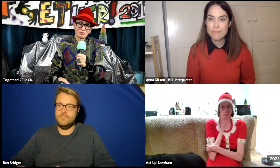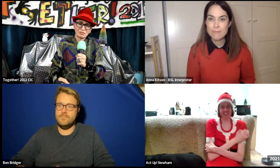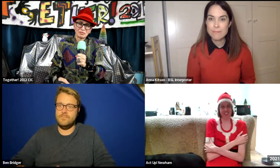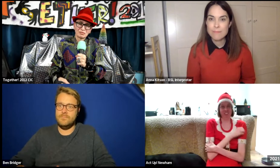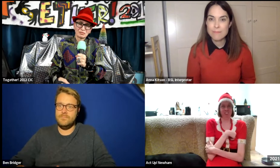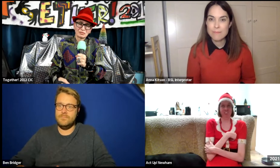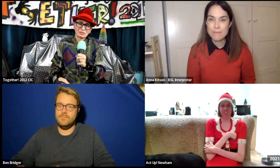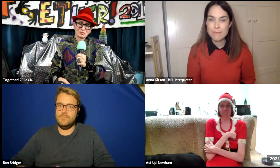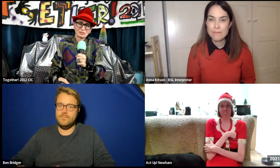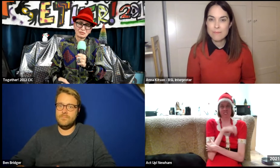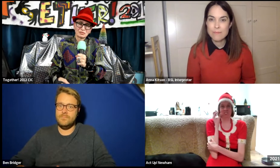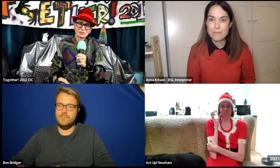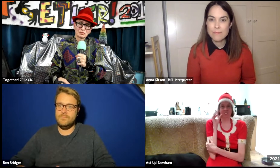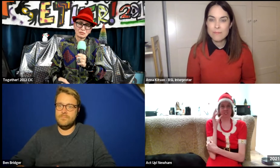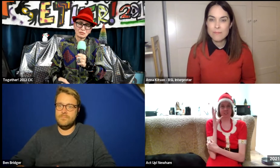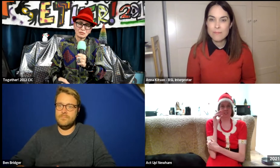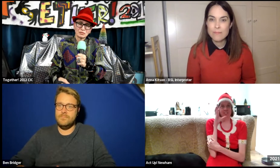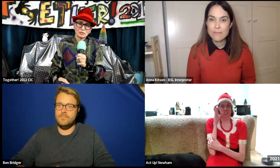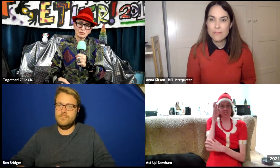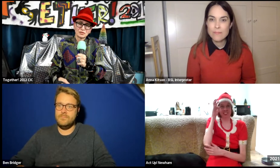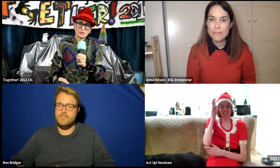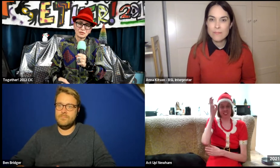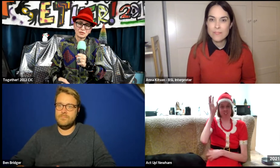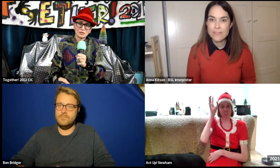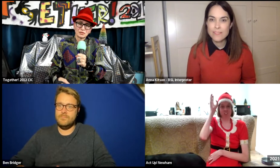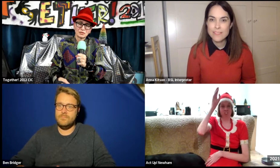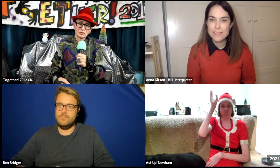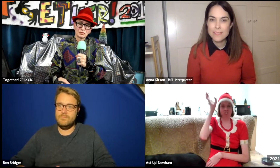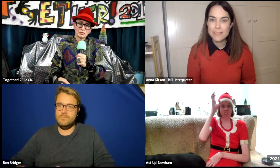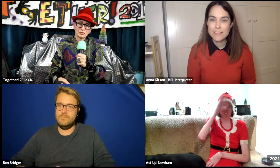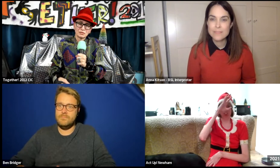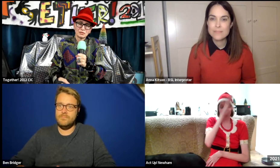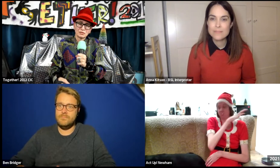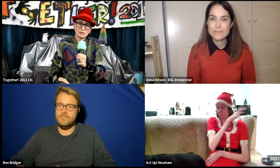Great.